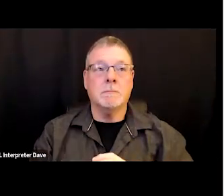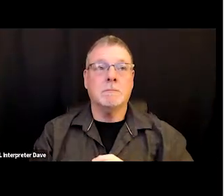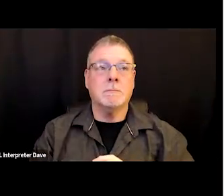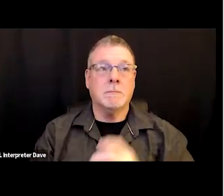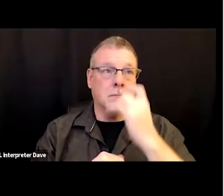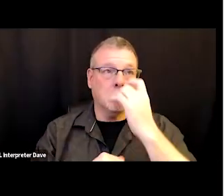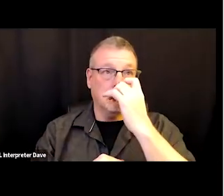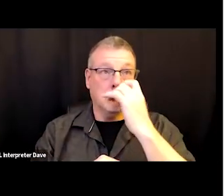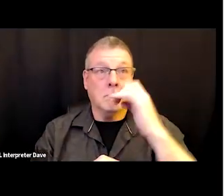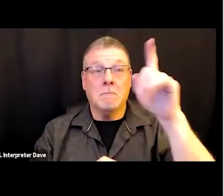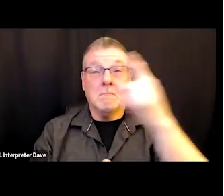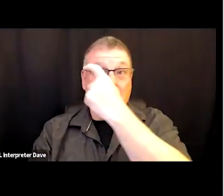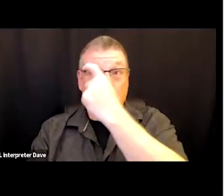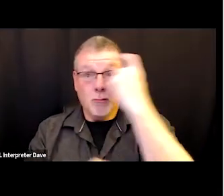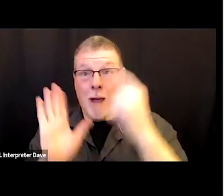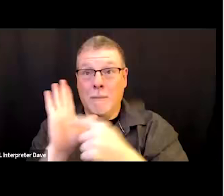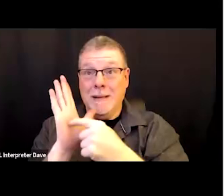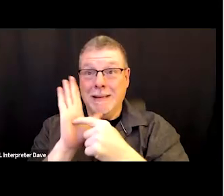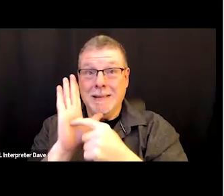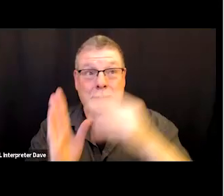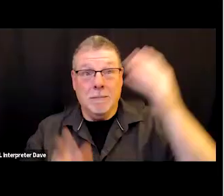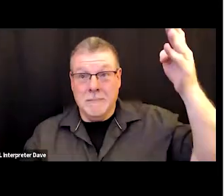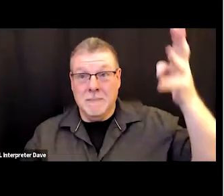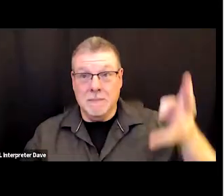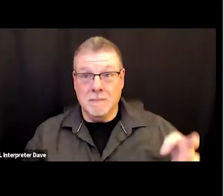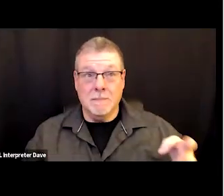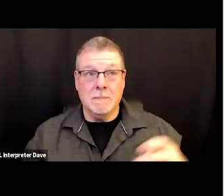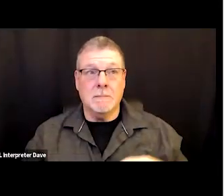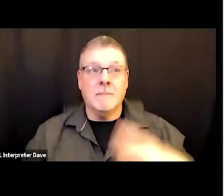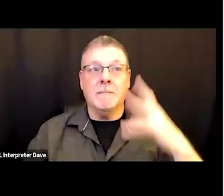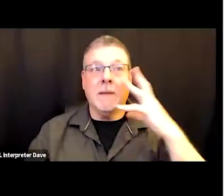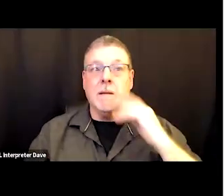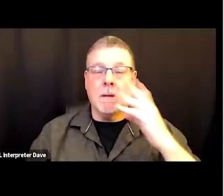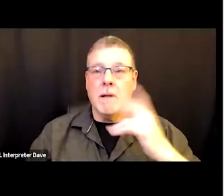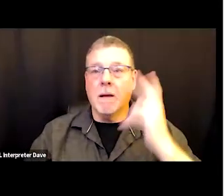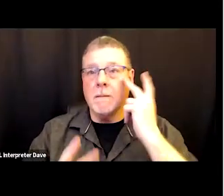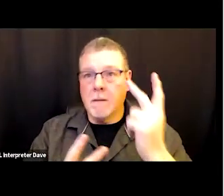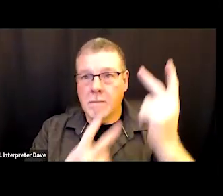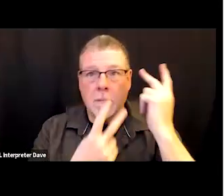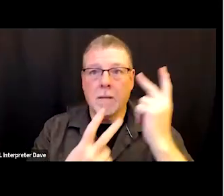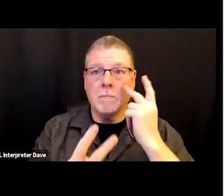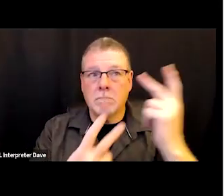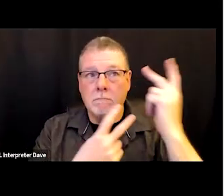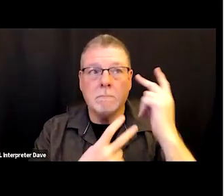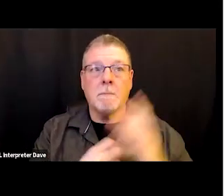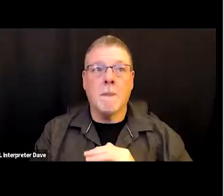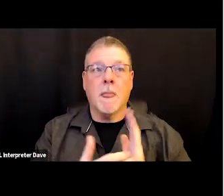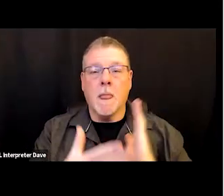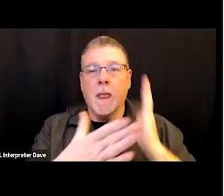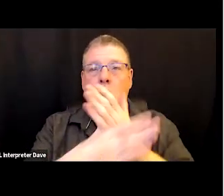the individuals with trauma histories, they experience constant flashbacks and intrusive memories,